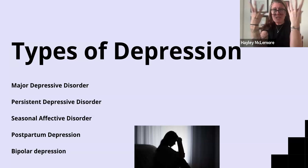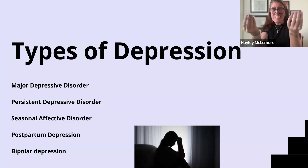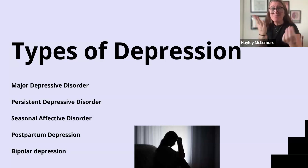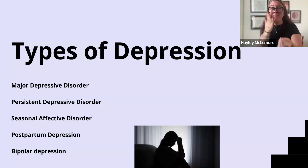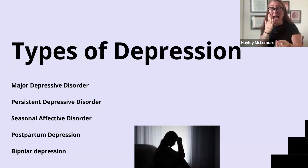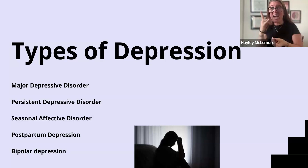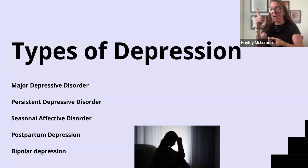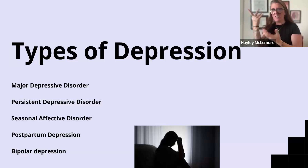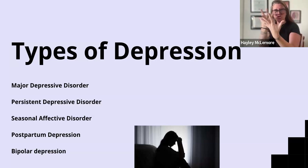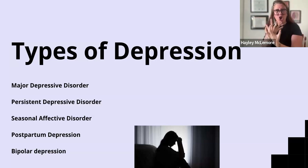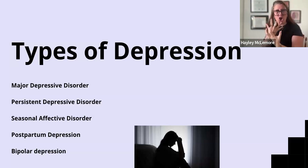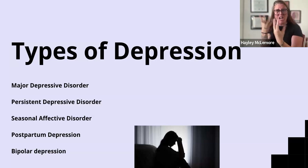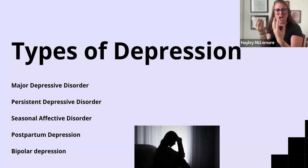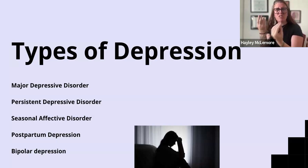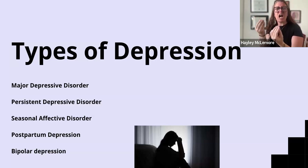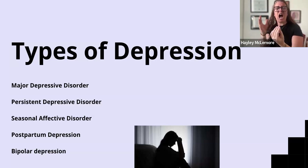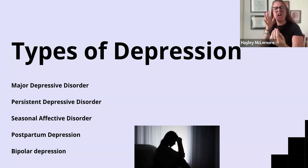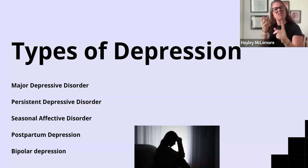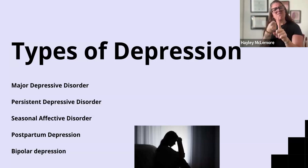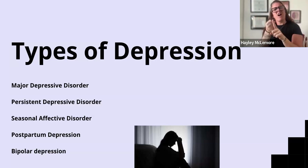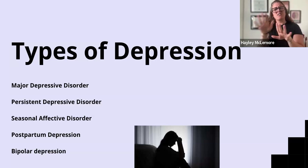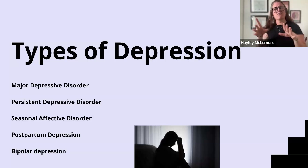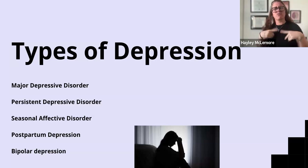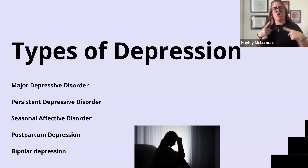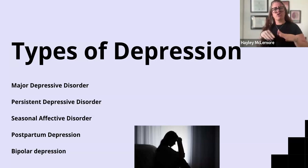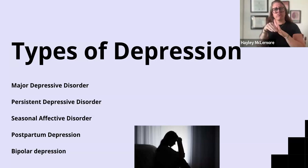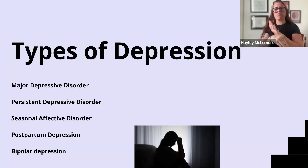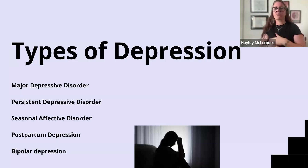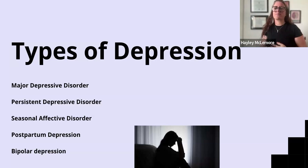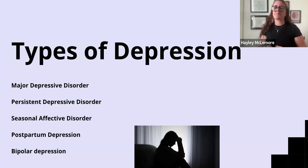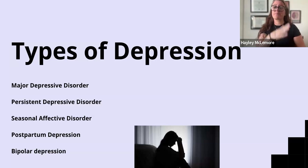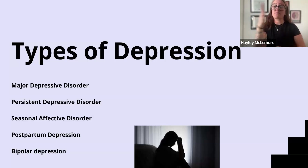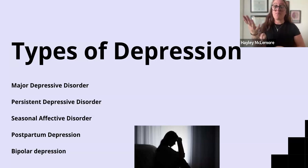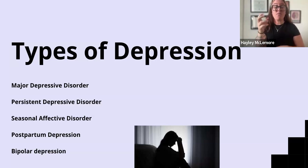And it's hard to adjust to the seasonal change because it's so dark and because we lack so much sun during that time.